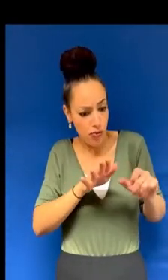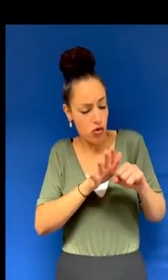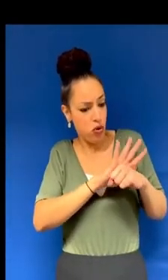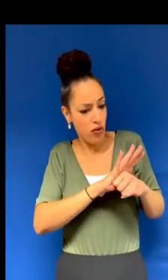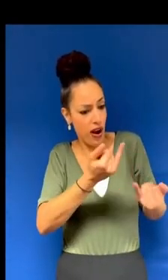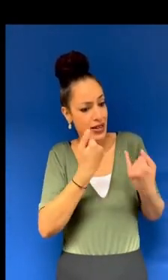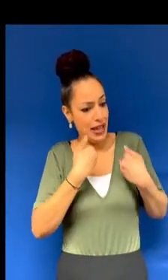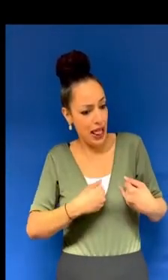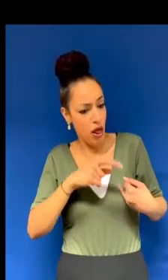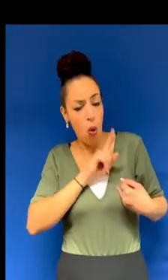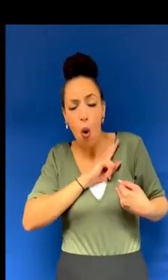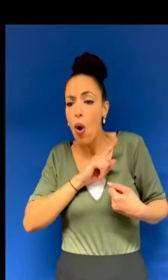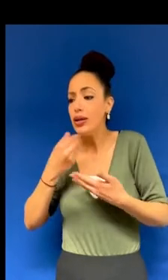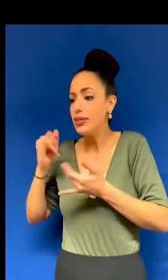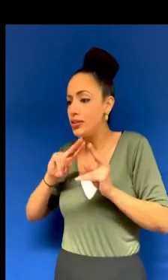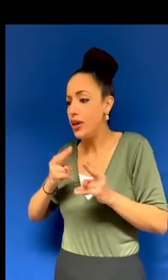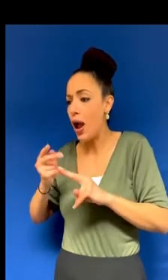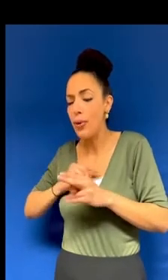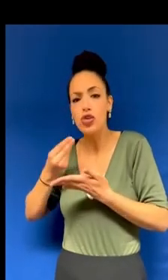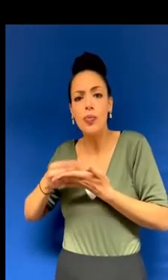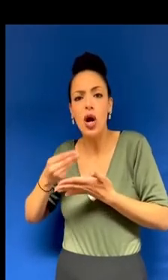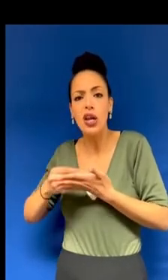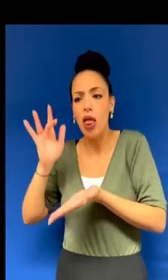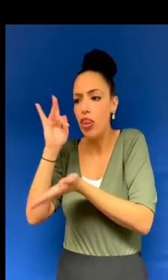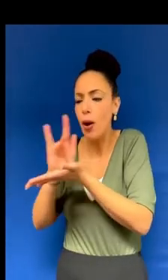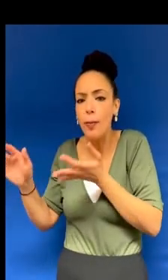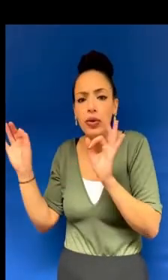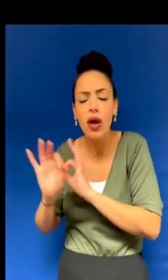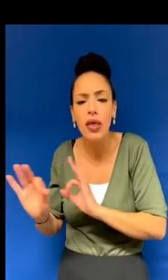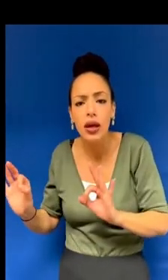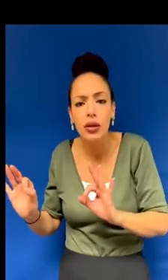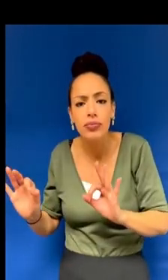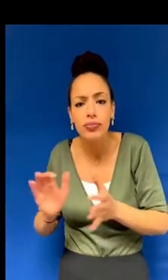their families financially. They need to go out to support themselves, because they either die from